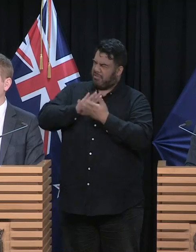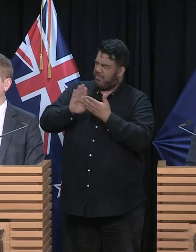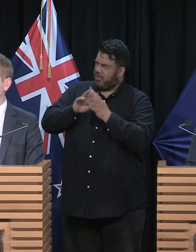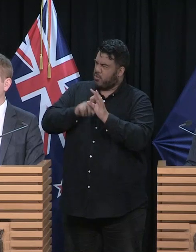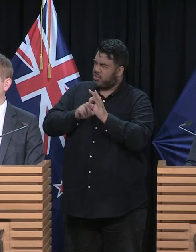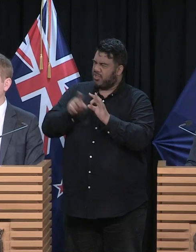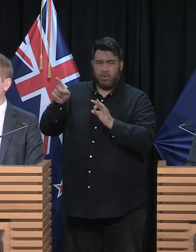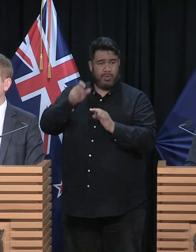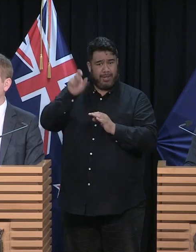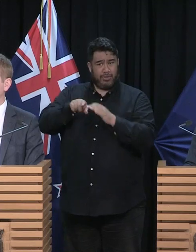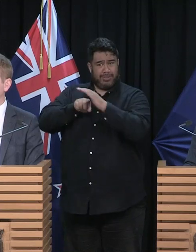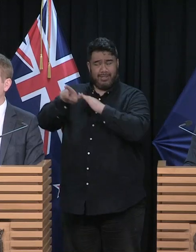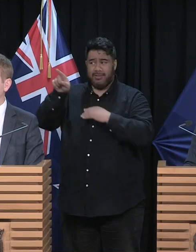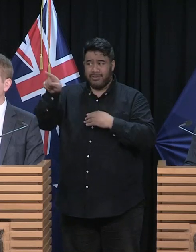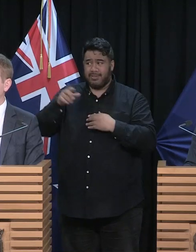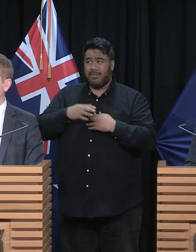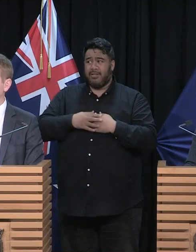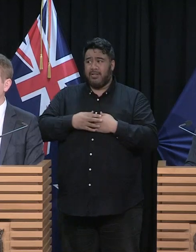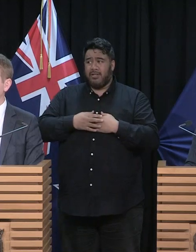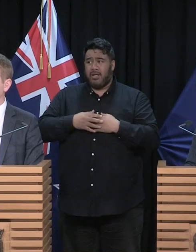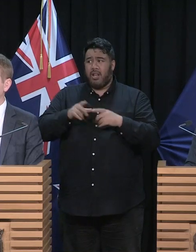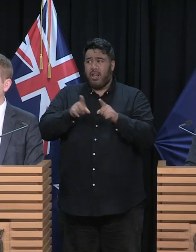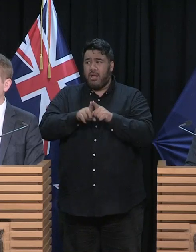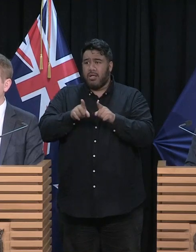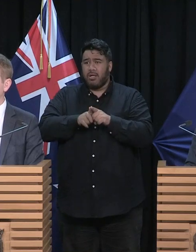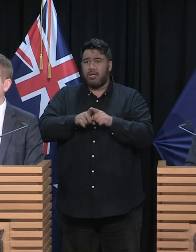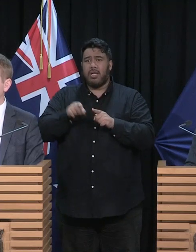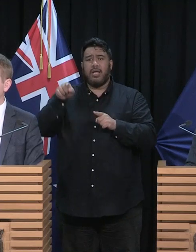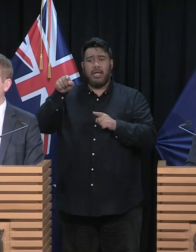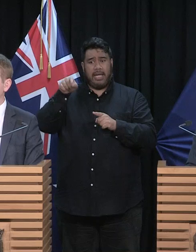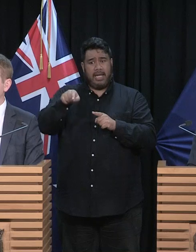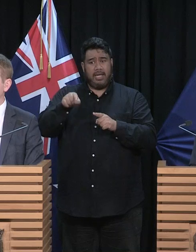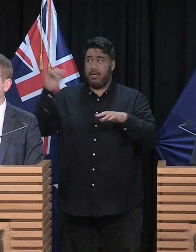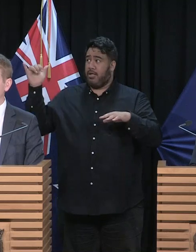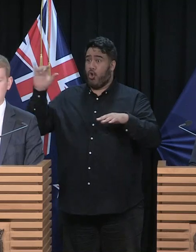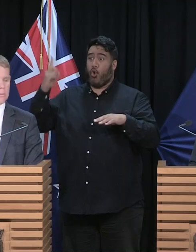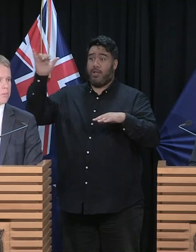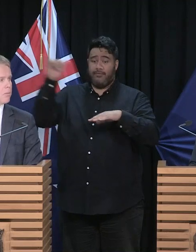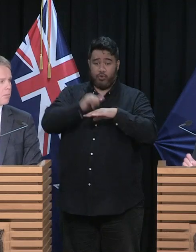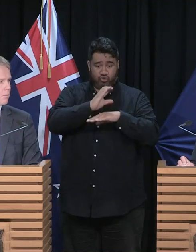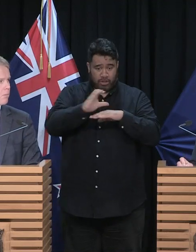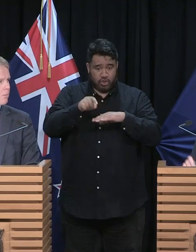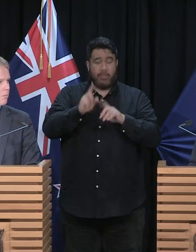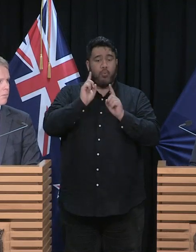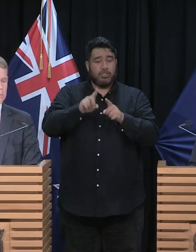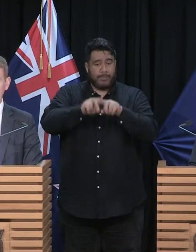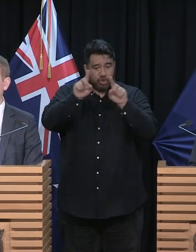notification on the COVID Tracer app? For the people who have...? For the person who is now